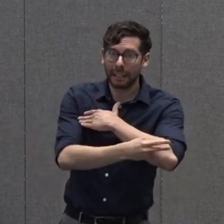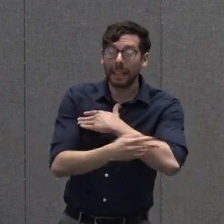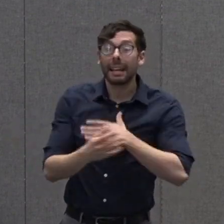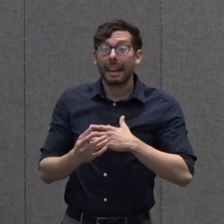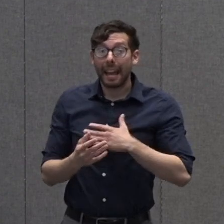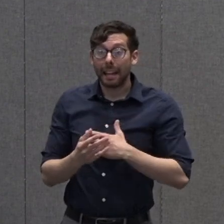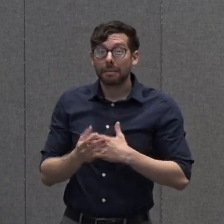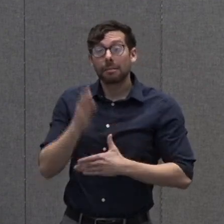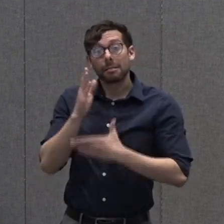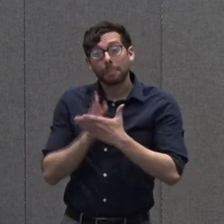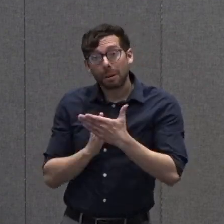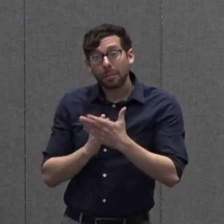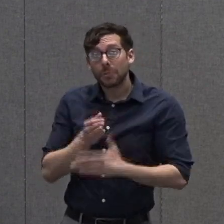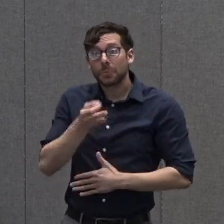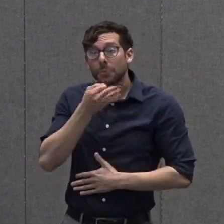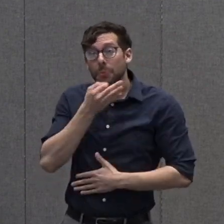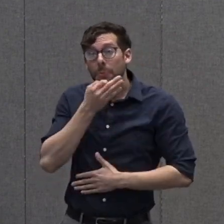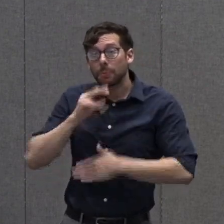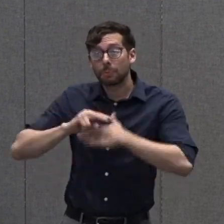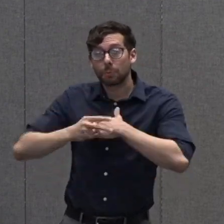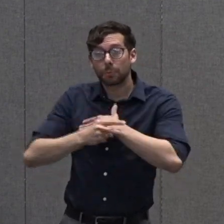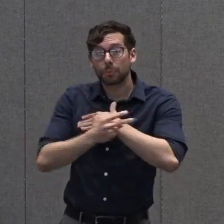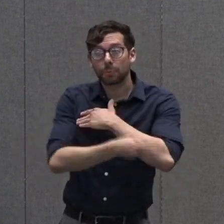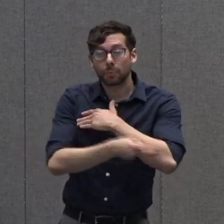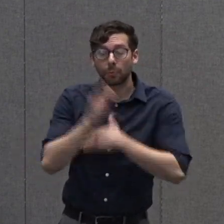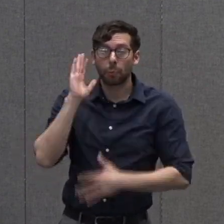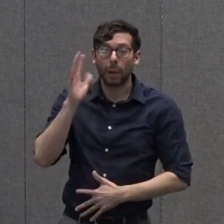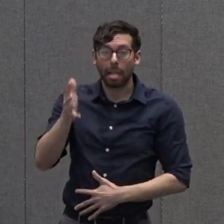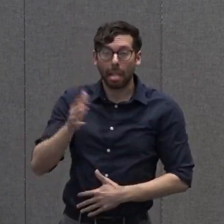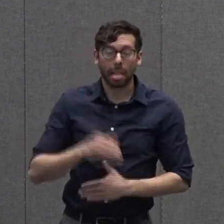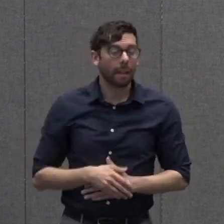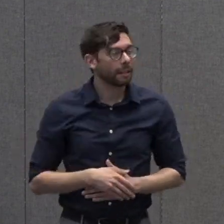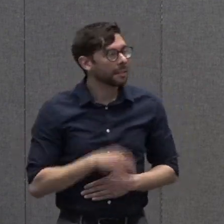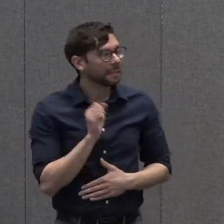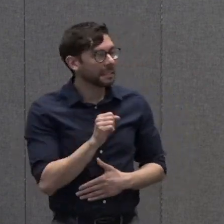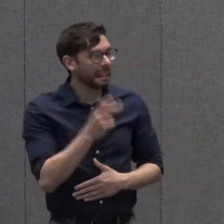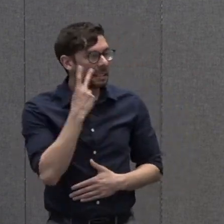that looks like it's gonna come off here, pretty soon. So that's interesting, oh, she's beautiful.